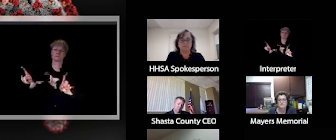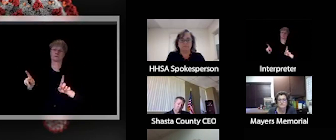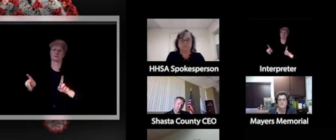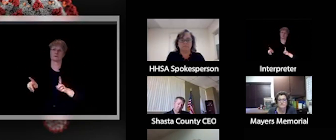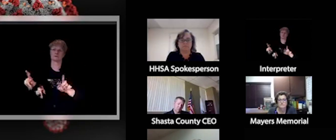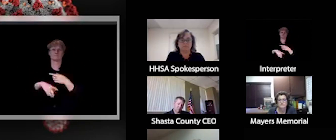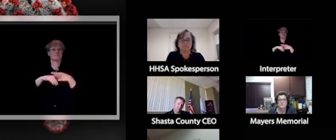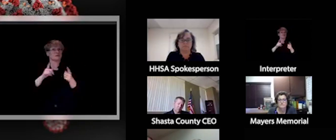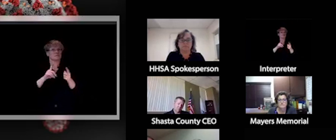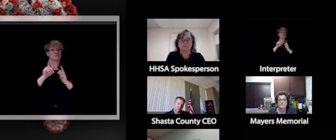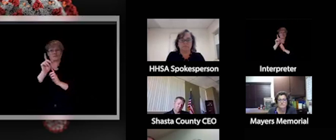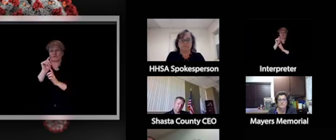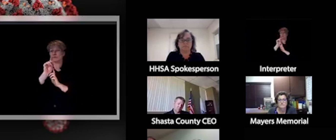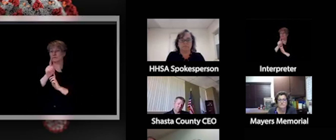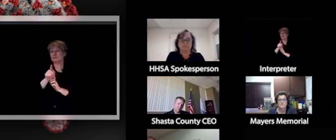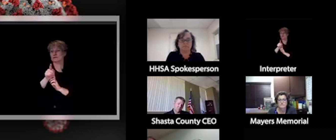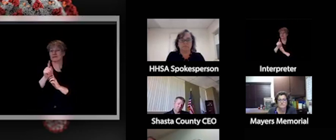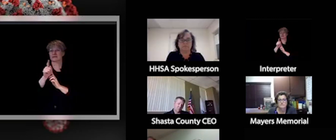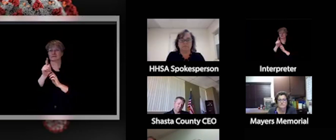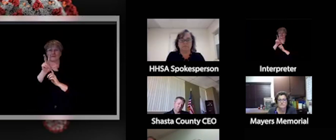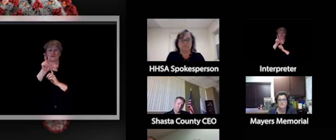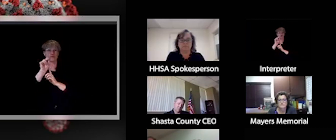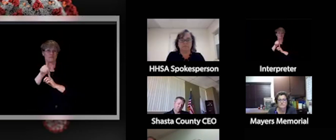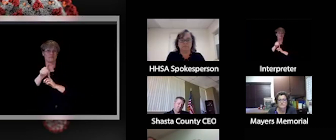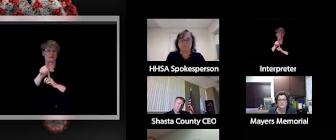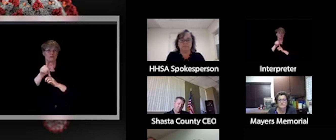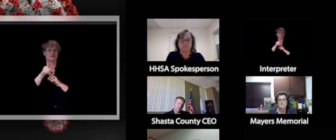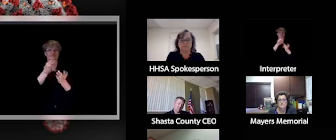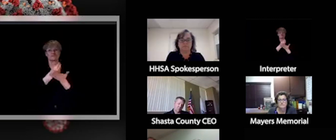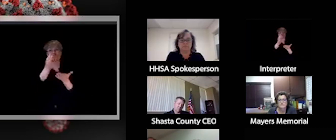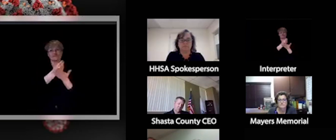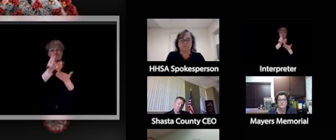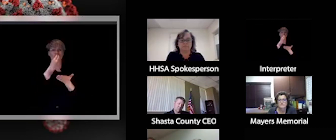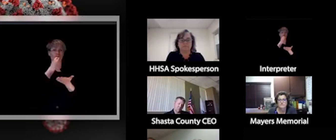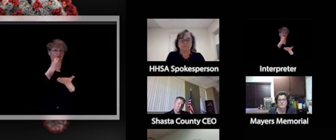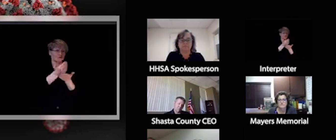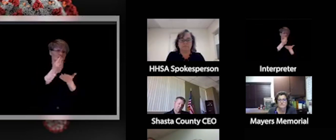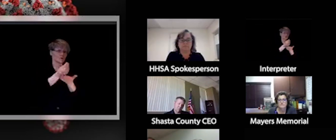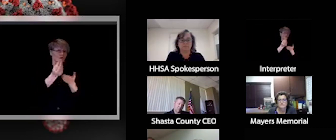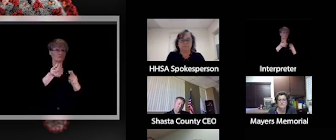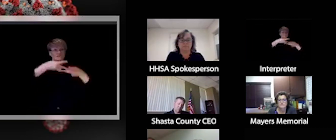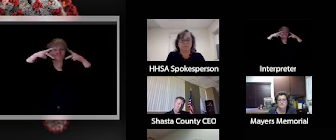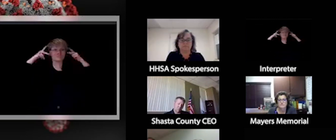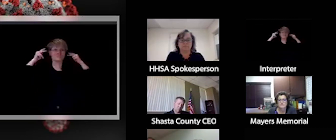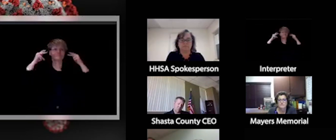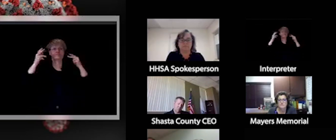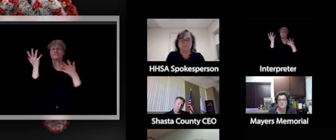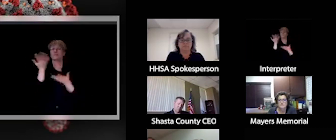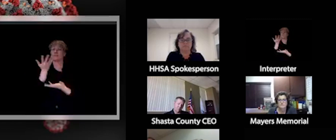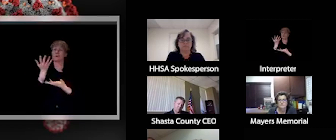while you’re in the grocery store. It’s a beautiful thing you can do for your community,